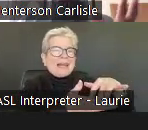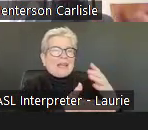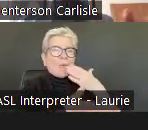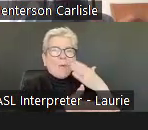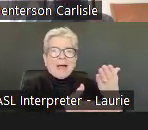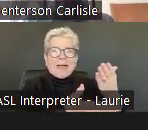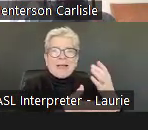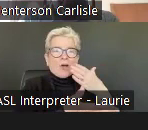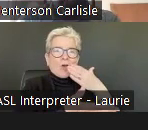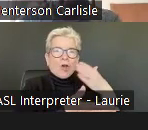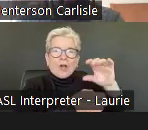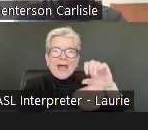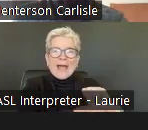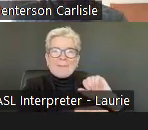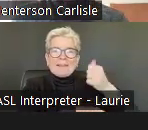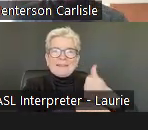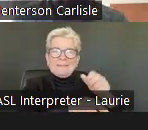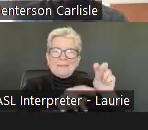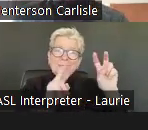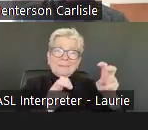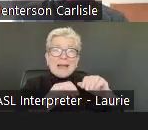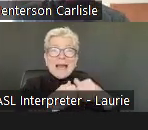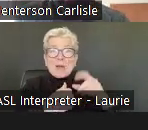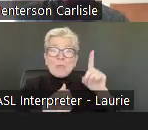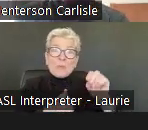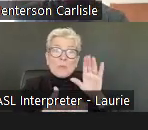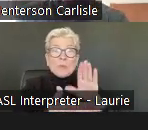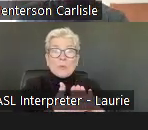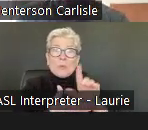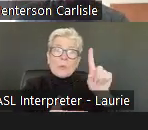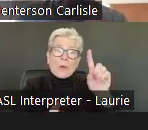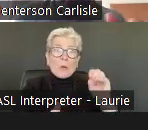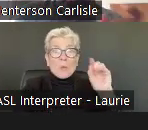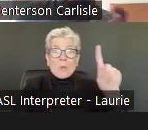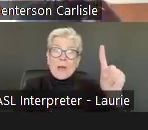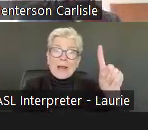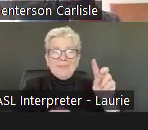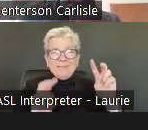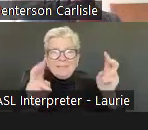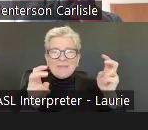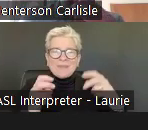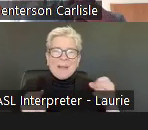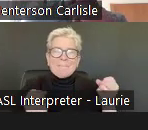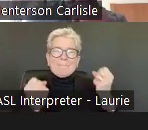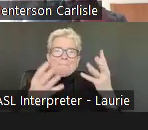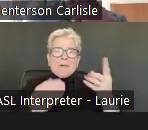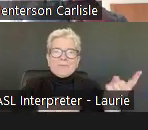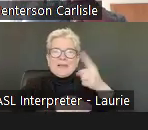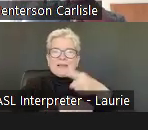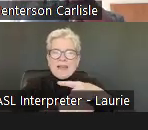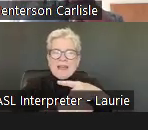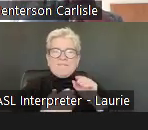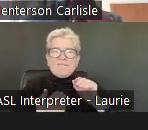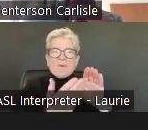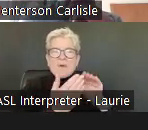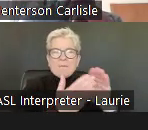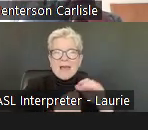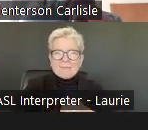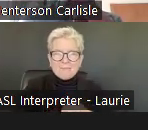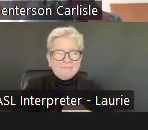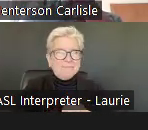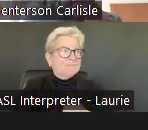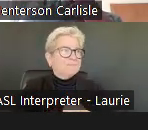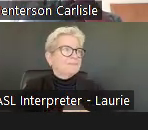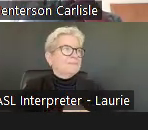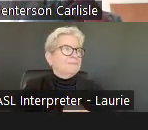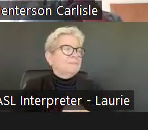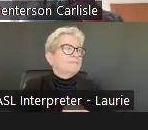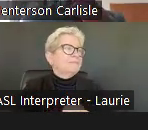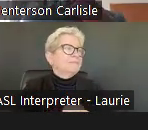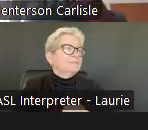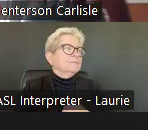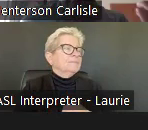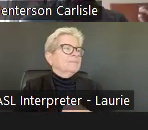do school 101 so to speak and so that's those multi-day format considerations.